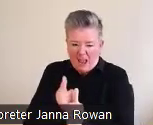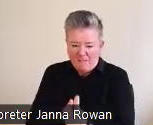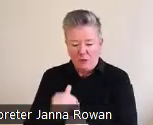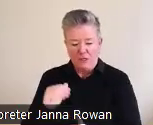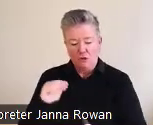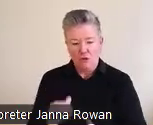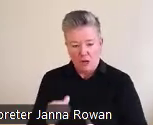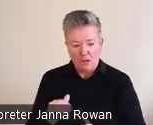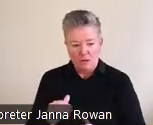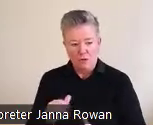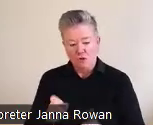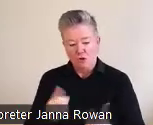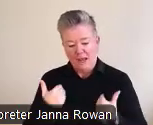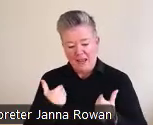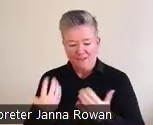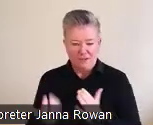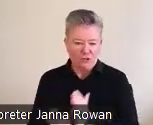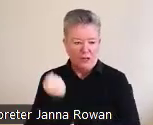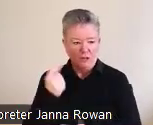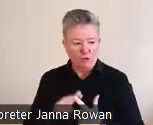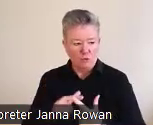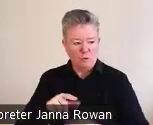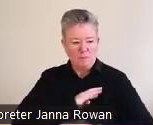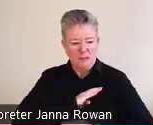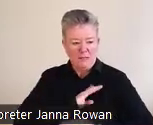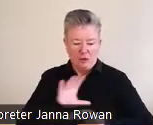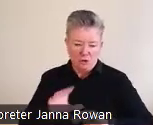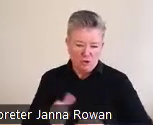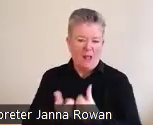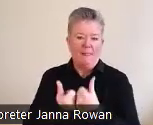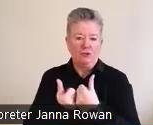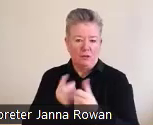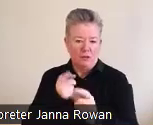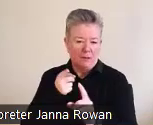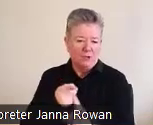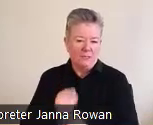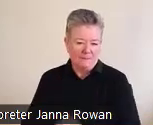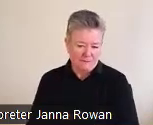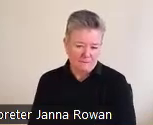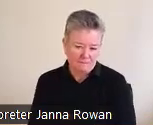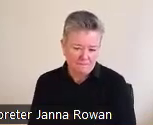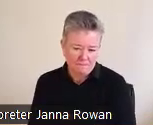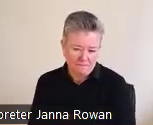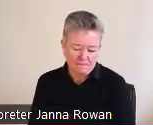should have the chance to meet challenging objectives.